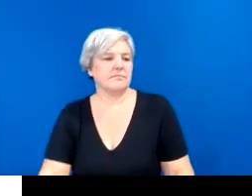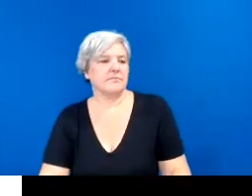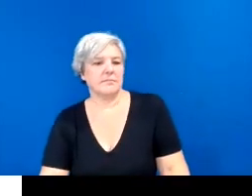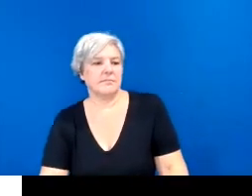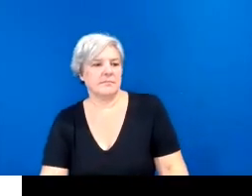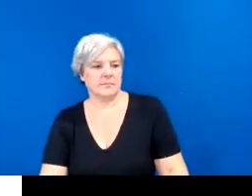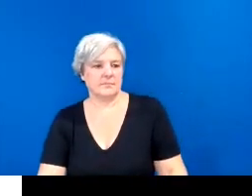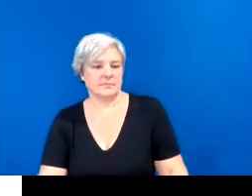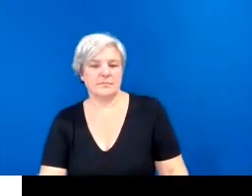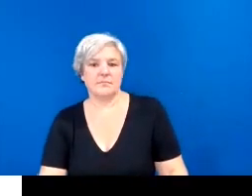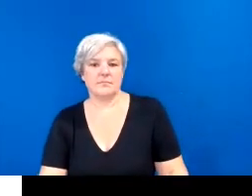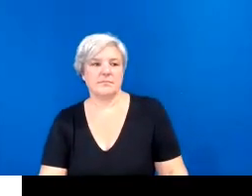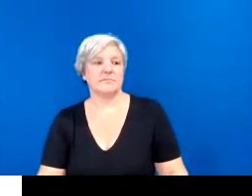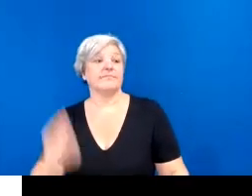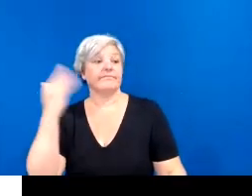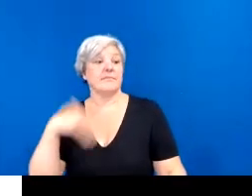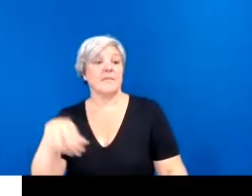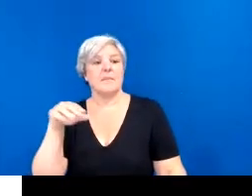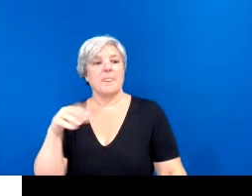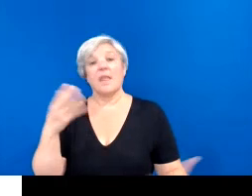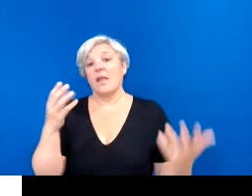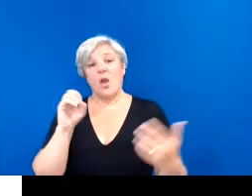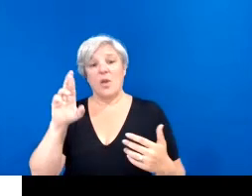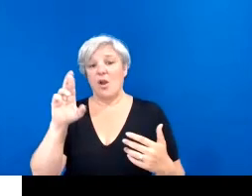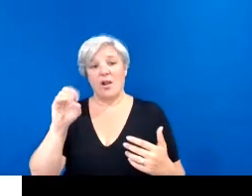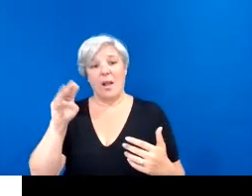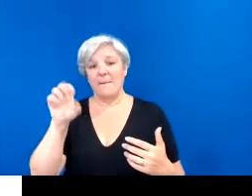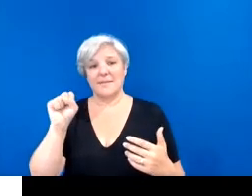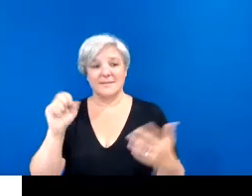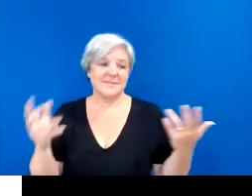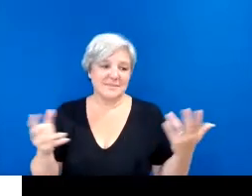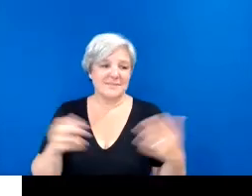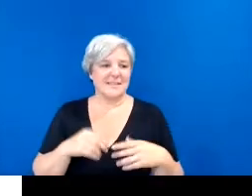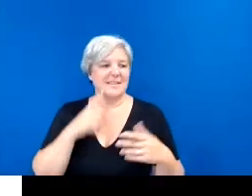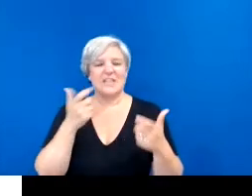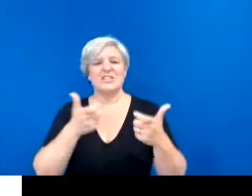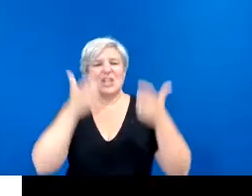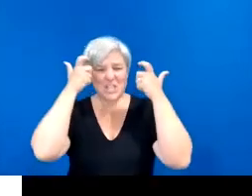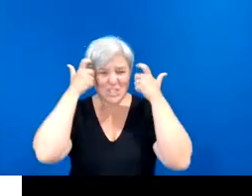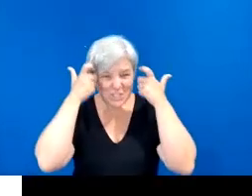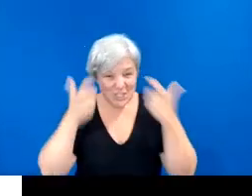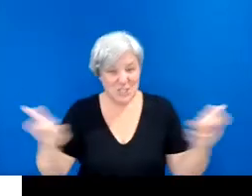Thank you, Sally and OER Commons. So OER Commons is a huge database